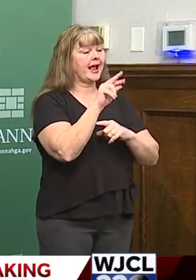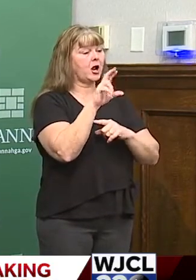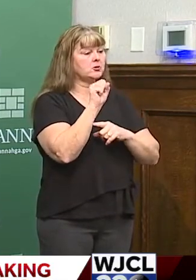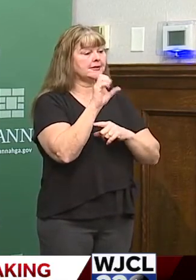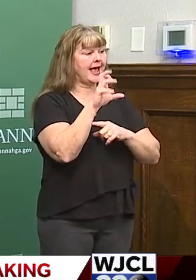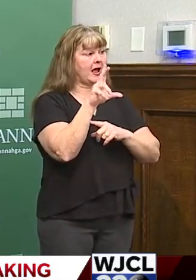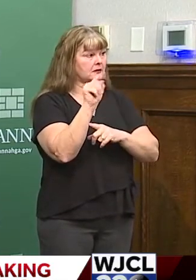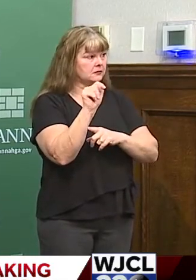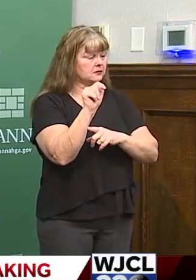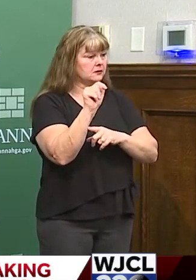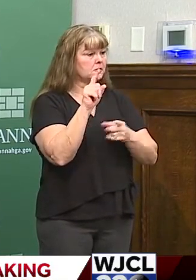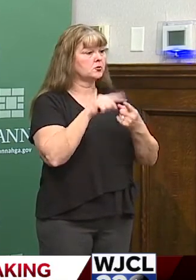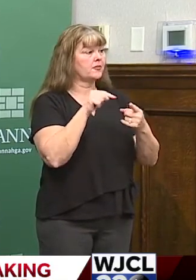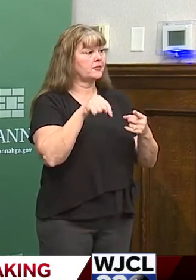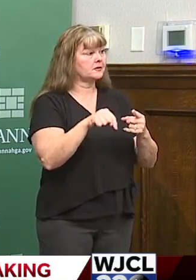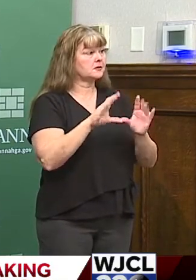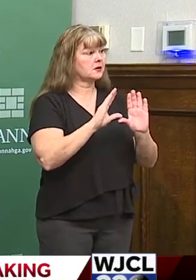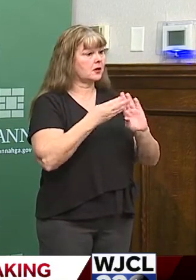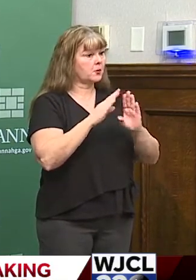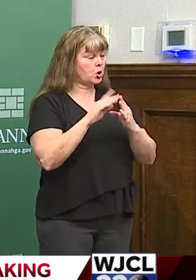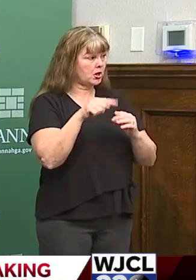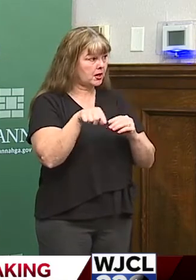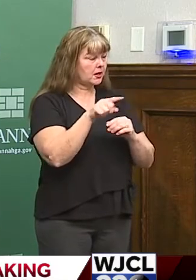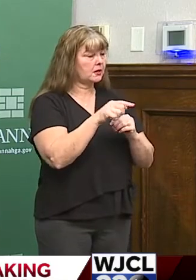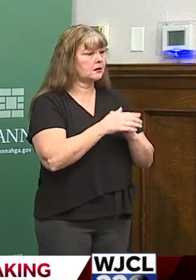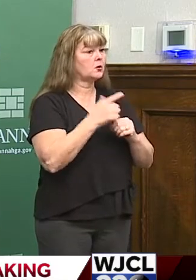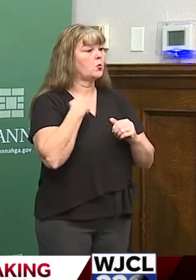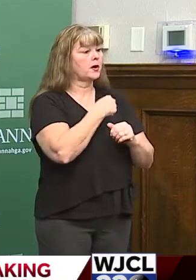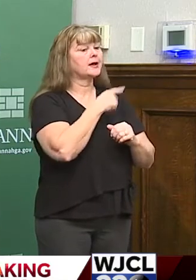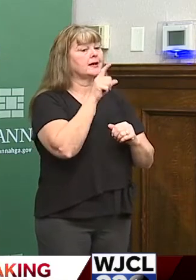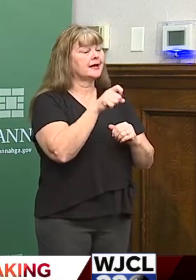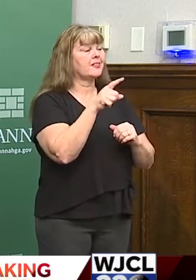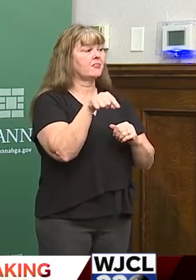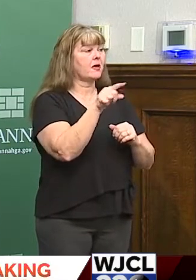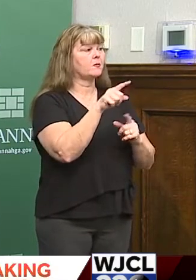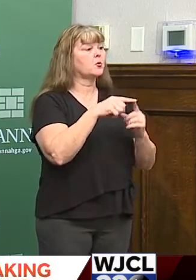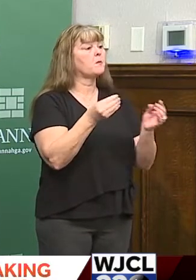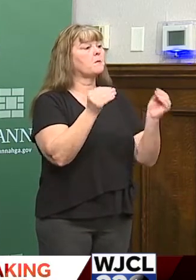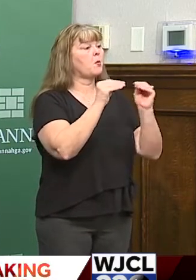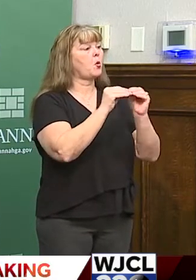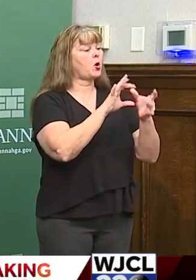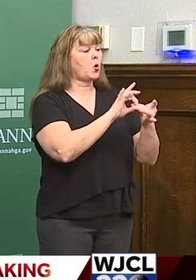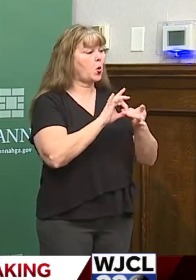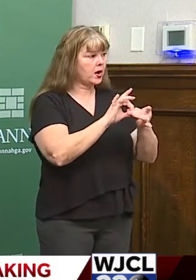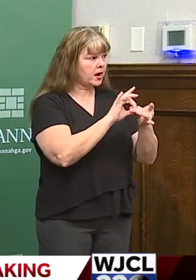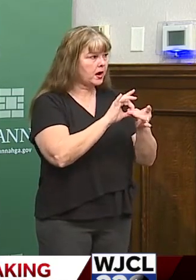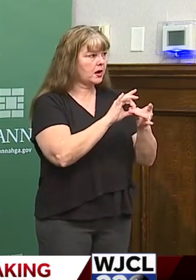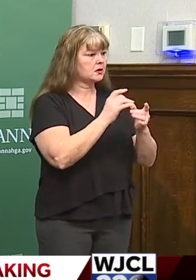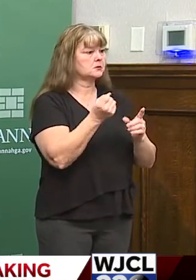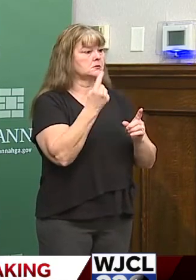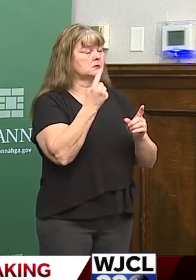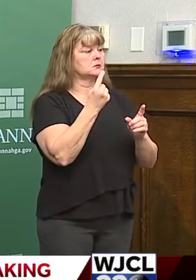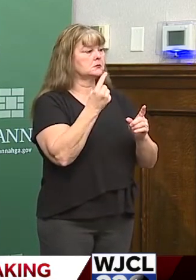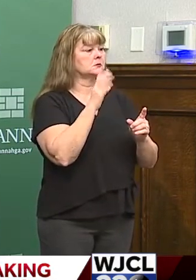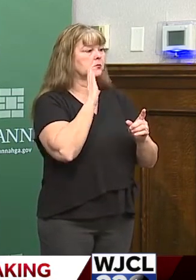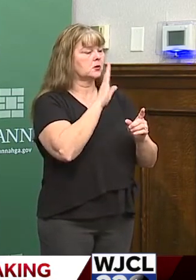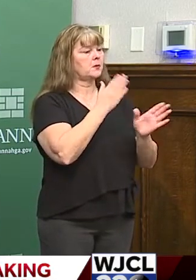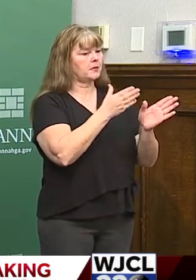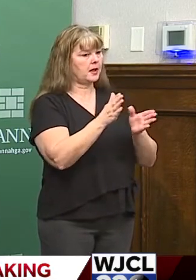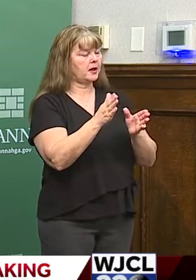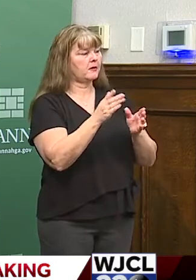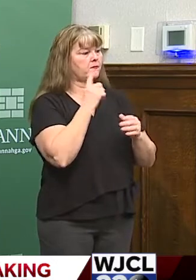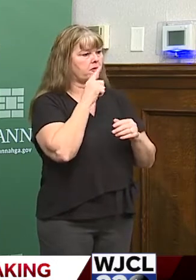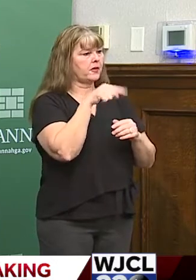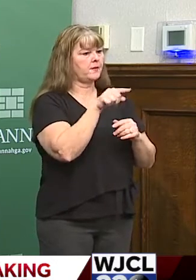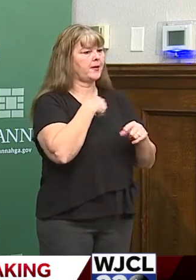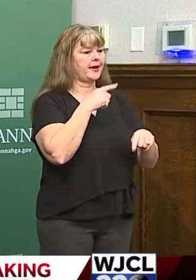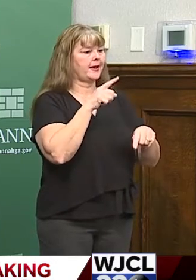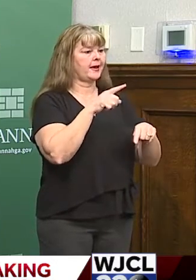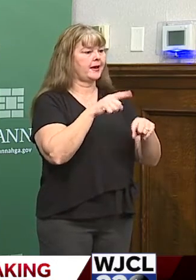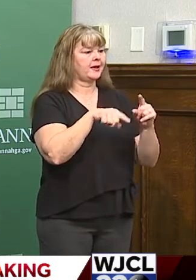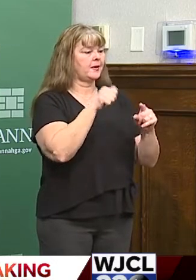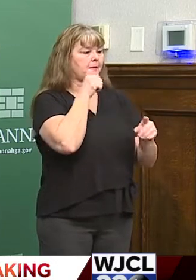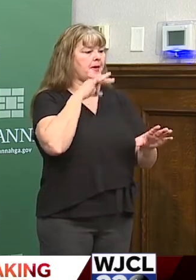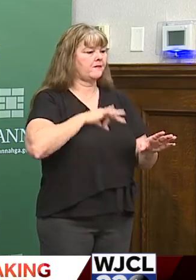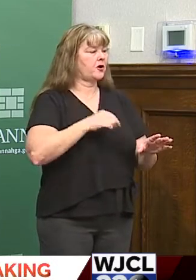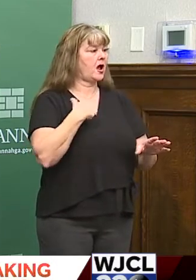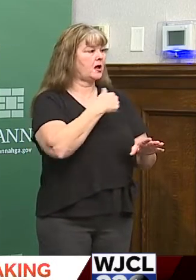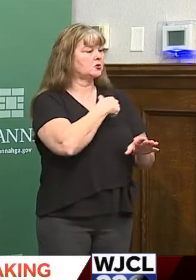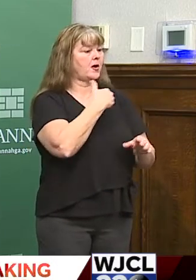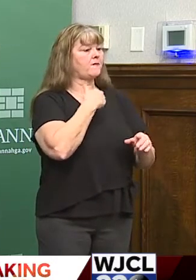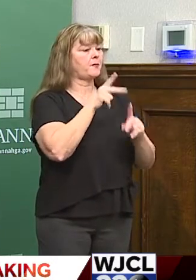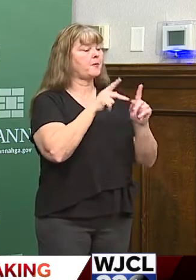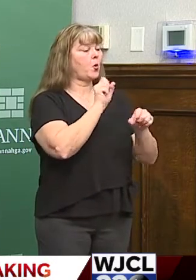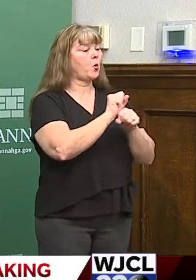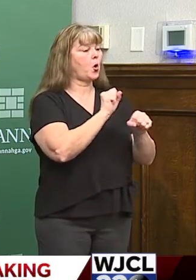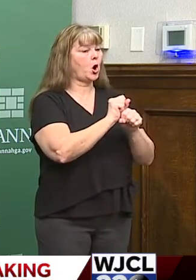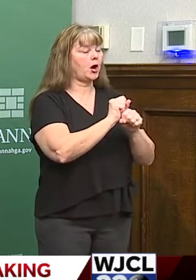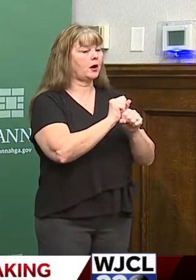WE KNOW THERE'S SOME MORE MONEY COMING FROM THE CARES ACT TO TO BE MUCH MORE COORDINATED AND COMPREHENSIVE AS IT RELATES TO A PLAN.